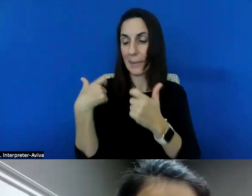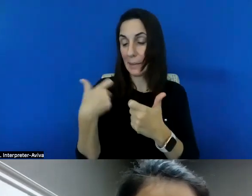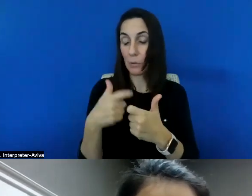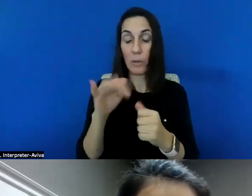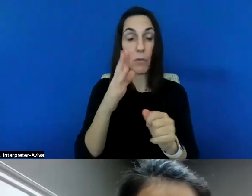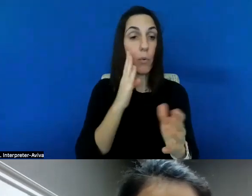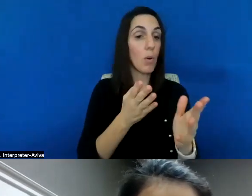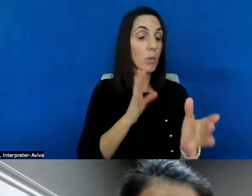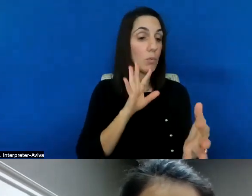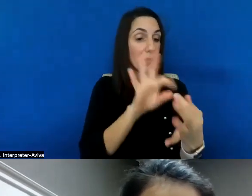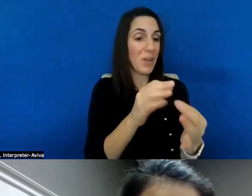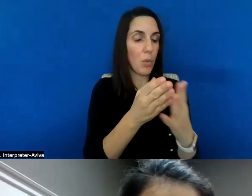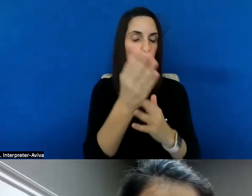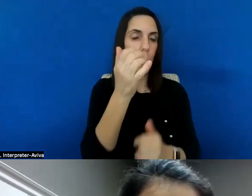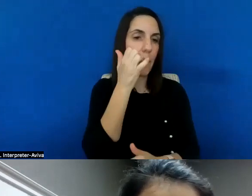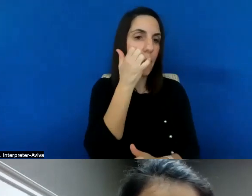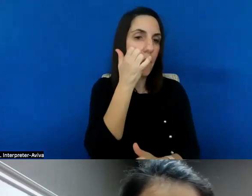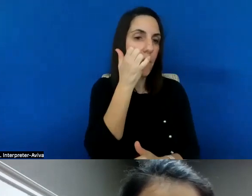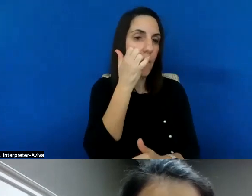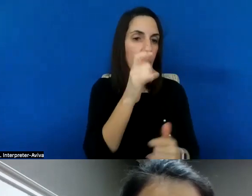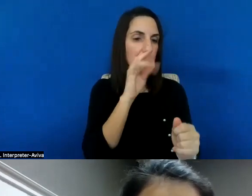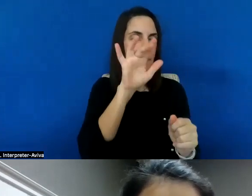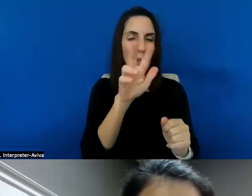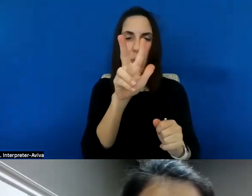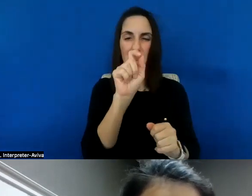a phone, you can tap the 3 little dots at the lower right hand corner of your phone.